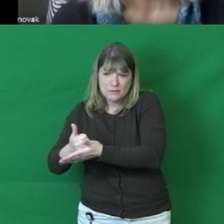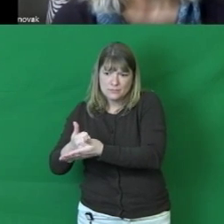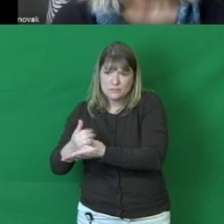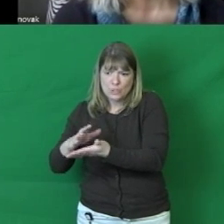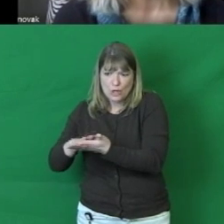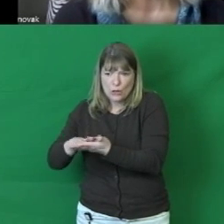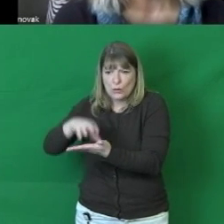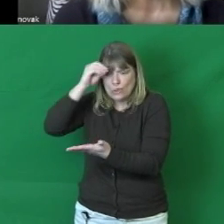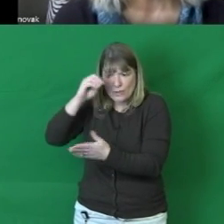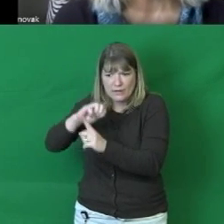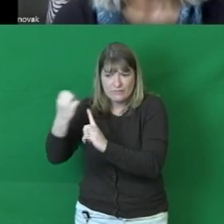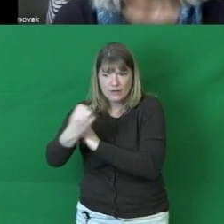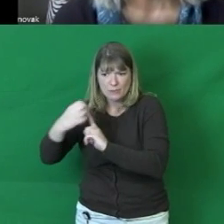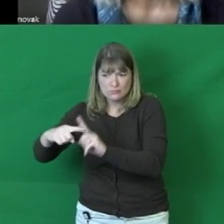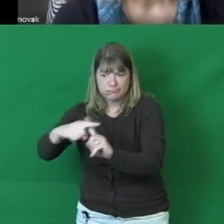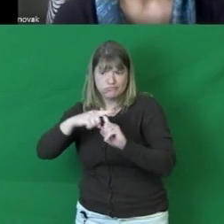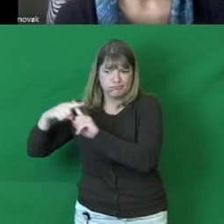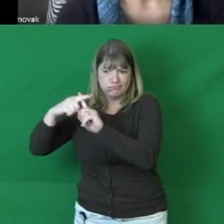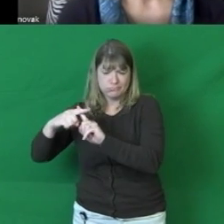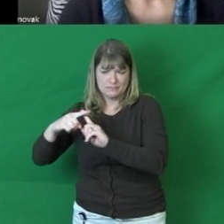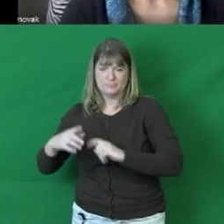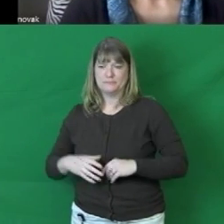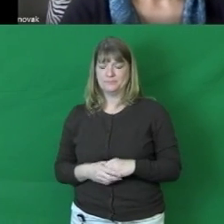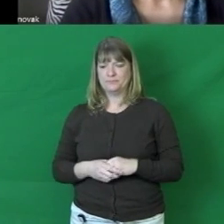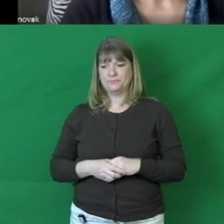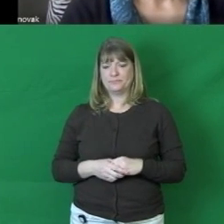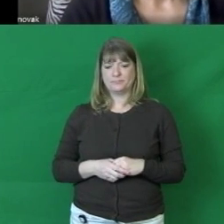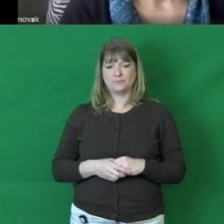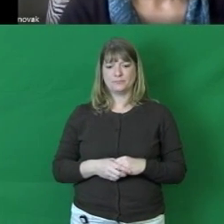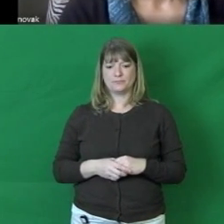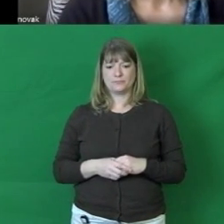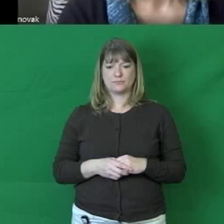a positive learning environment.